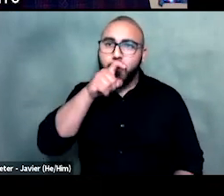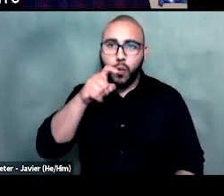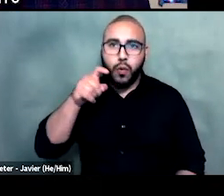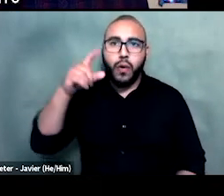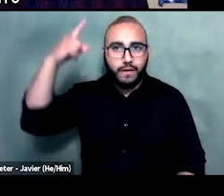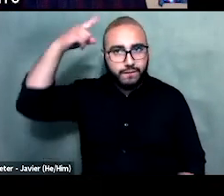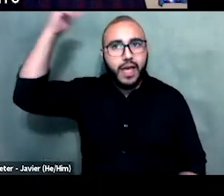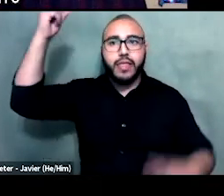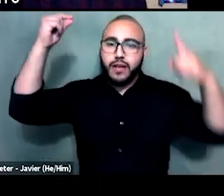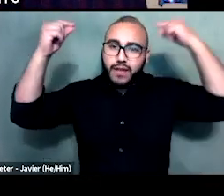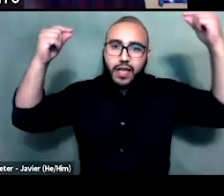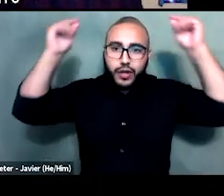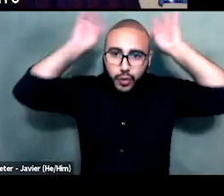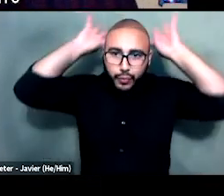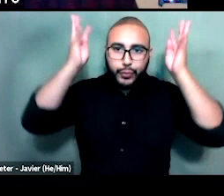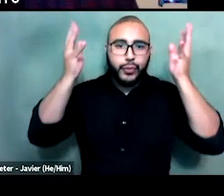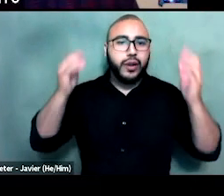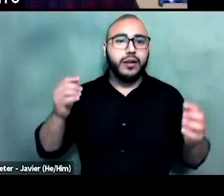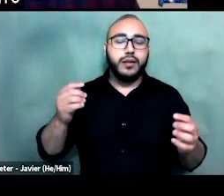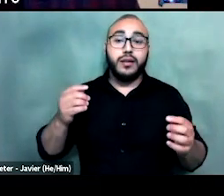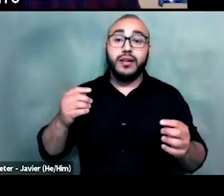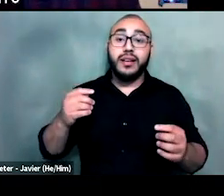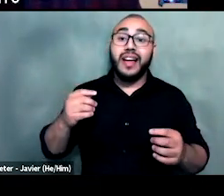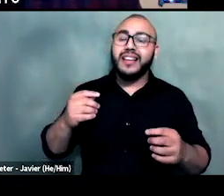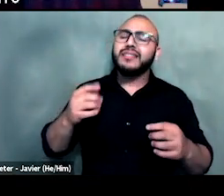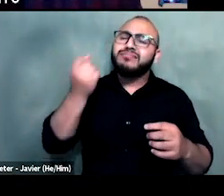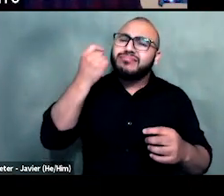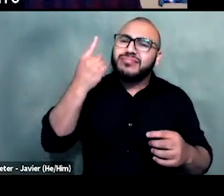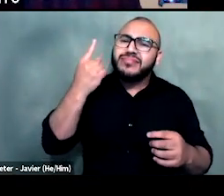well. Again eagle feathers. It's kind of ubiquitous for all tribes, especially in